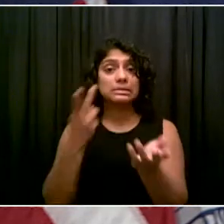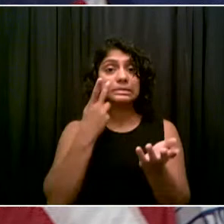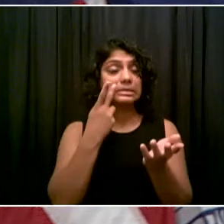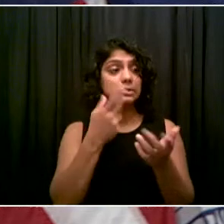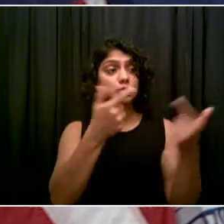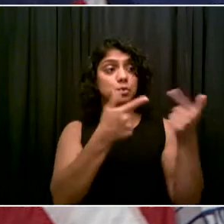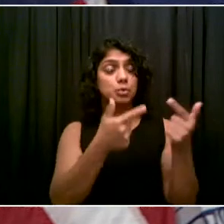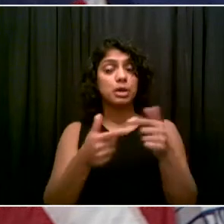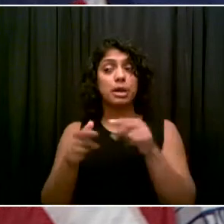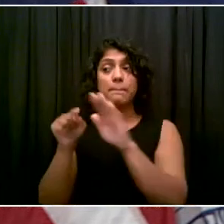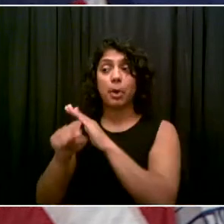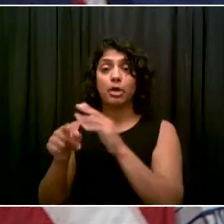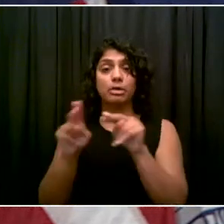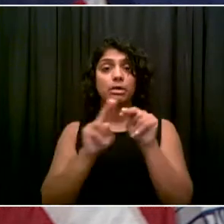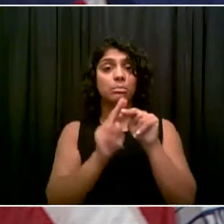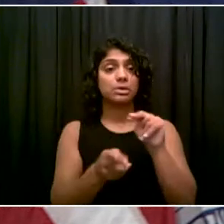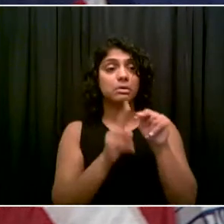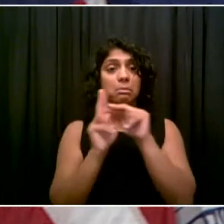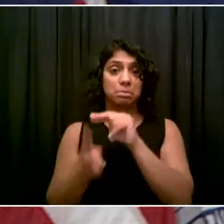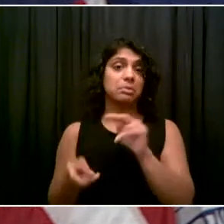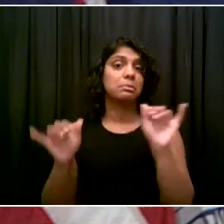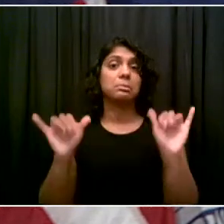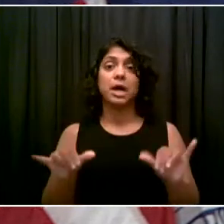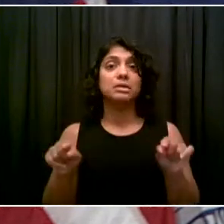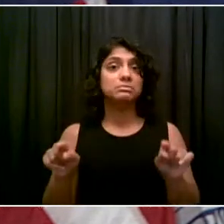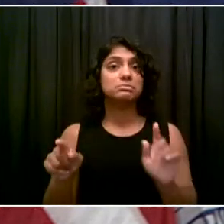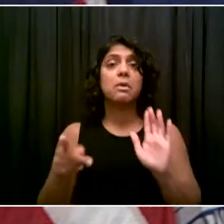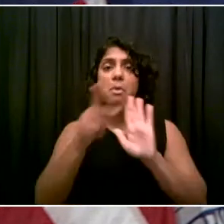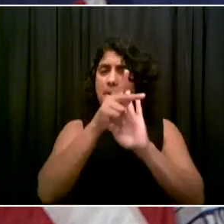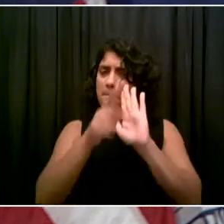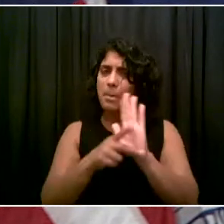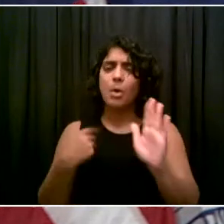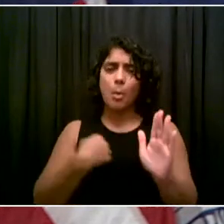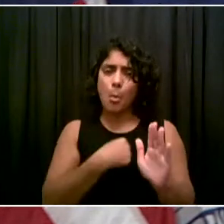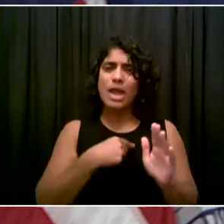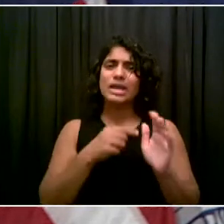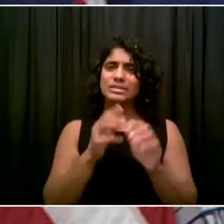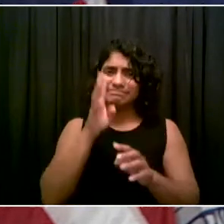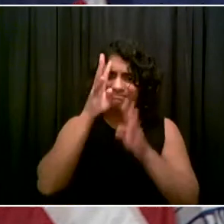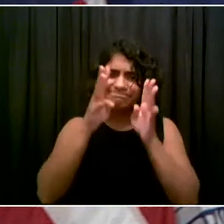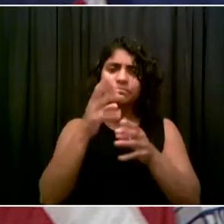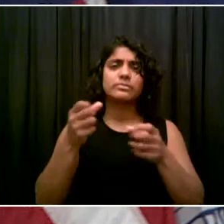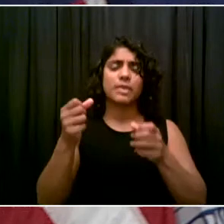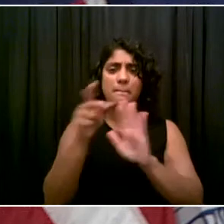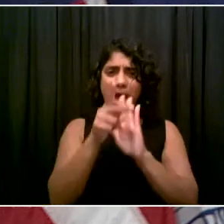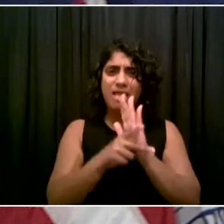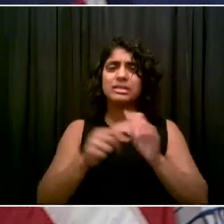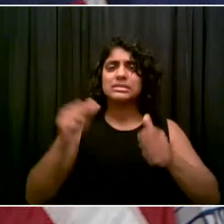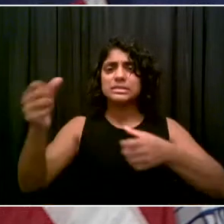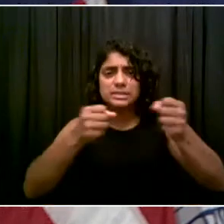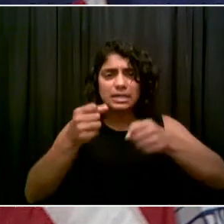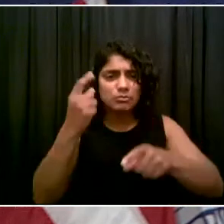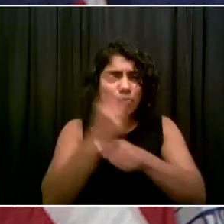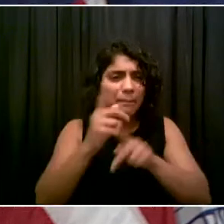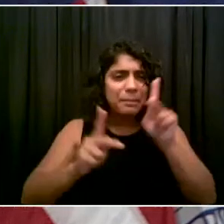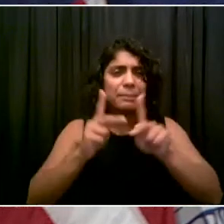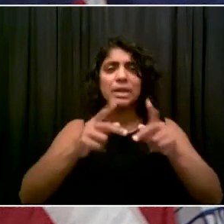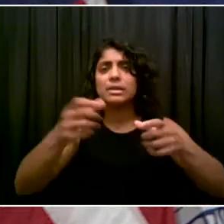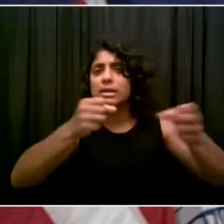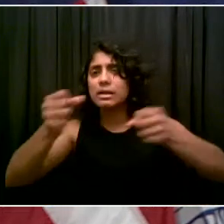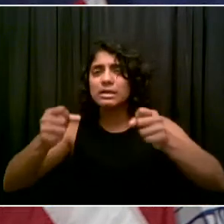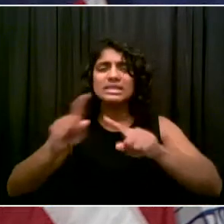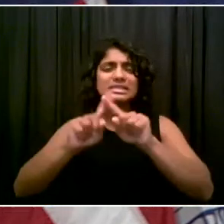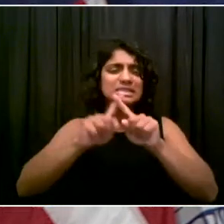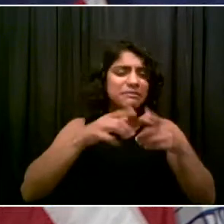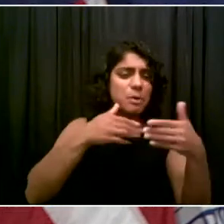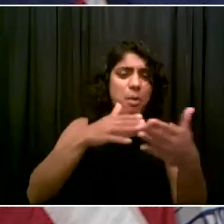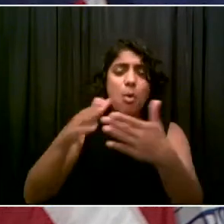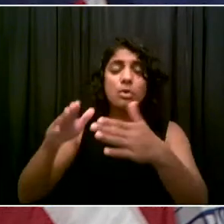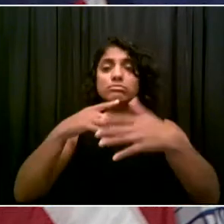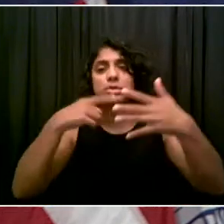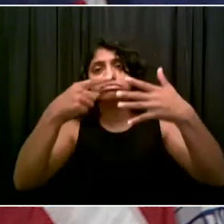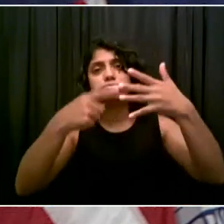AGAIN, WE ARE